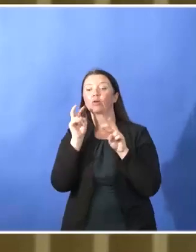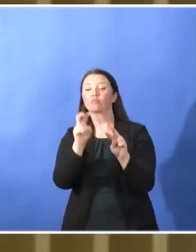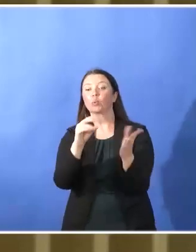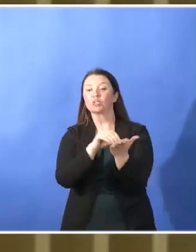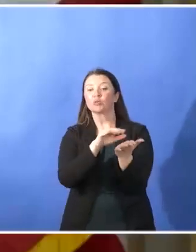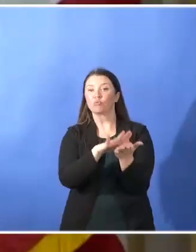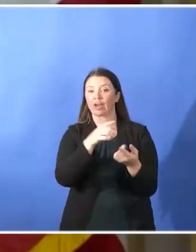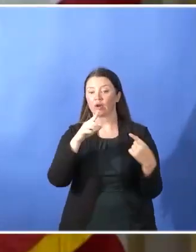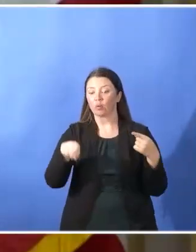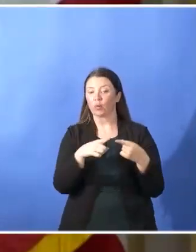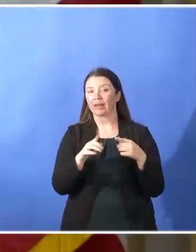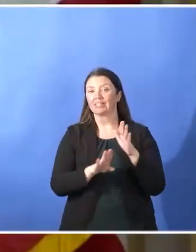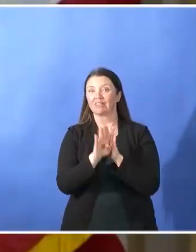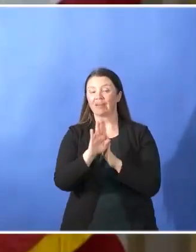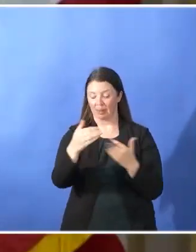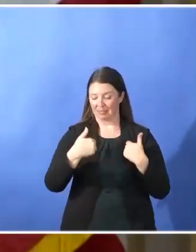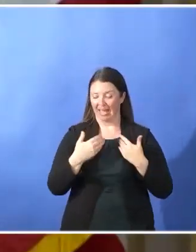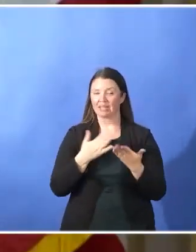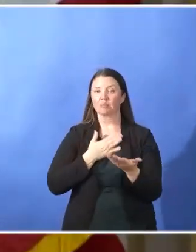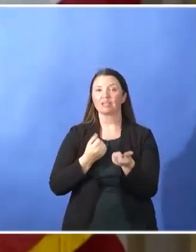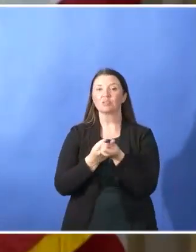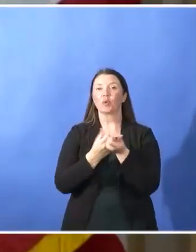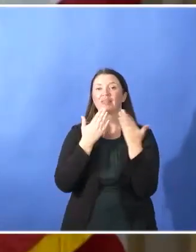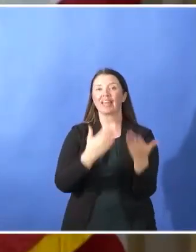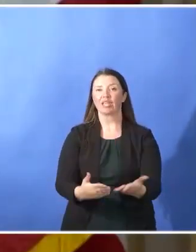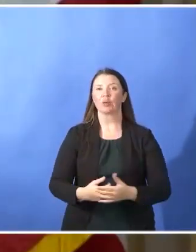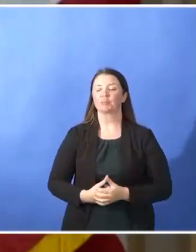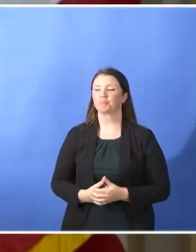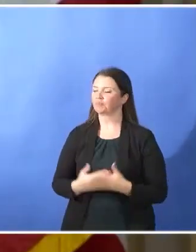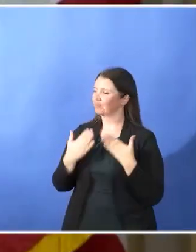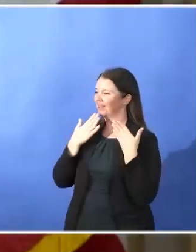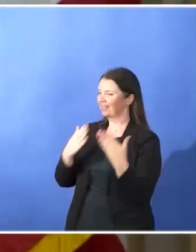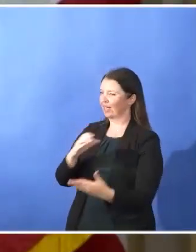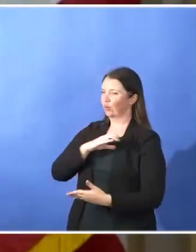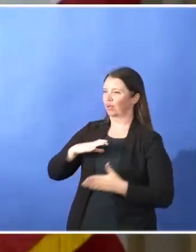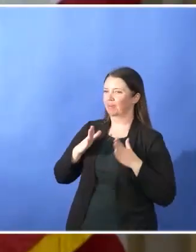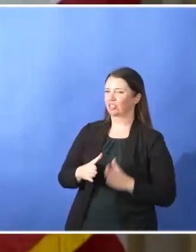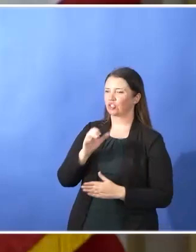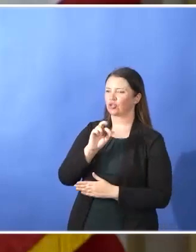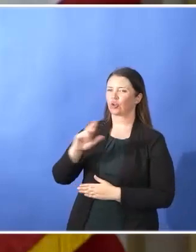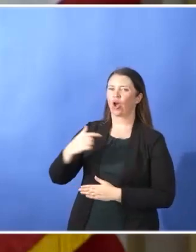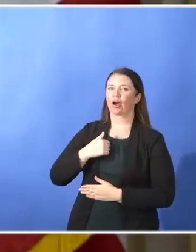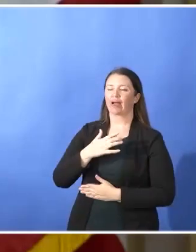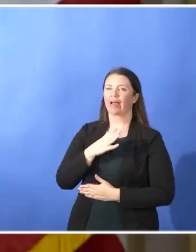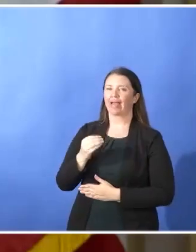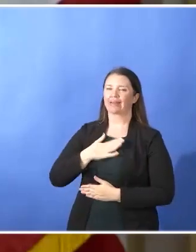I APPRECIATE YOU CALLING OUT THE STAFF'S WORK.